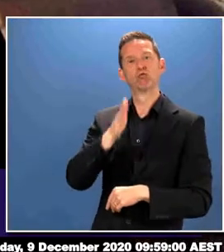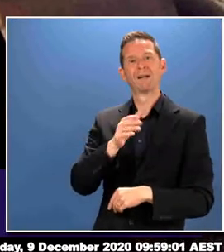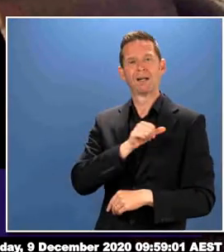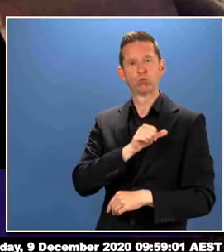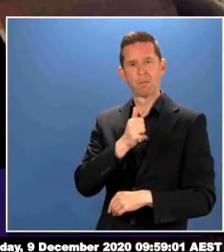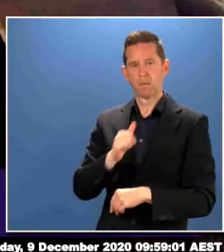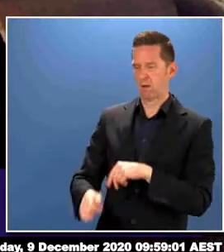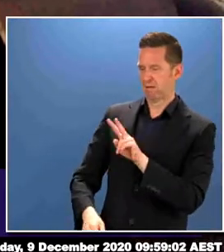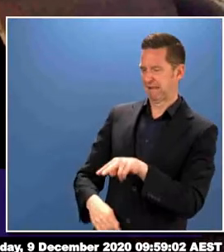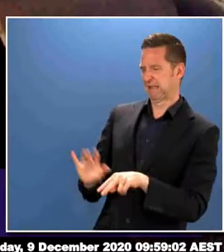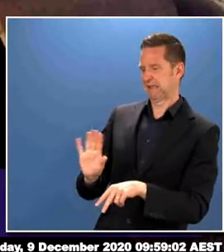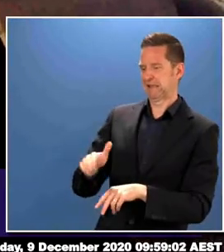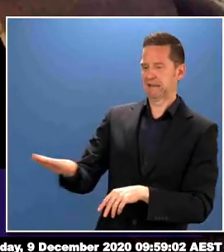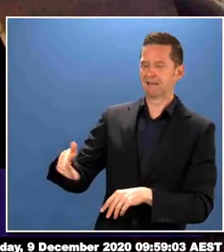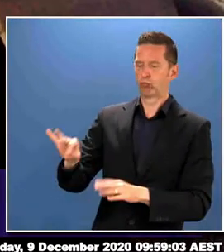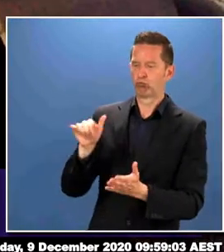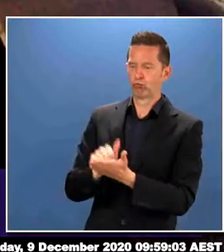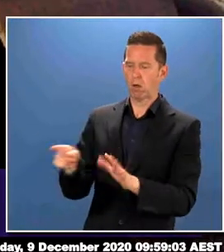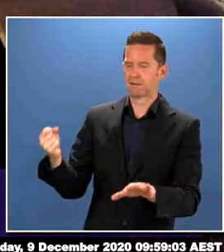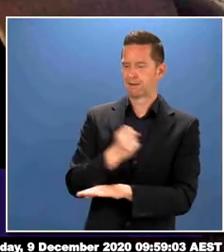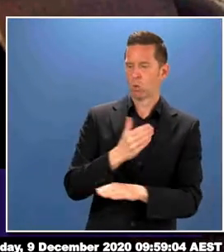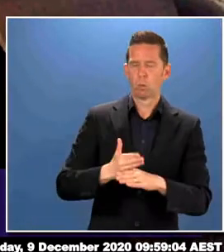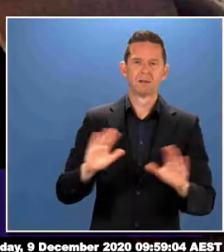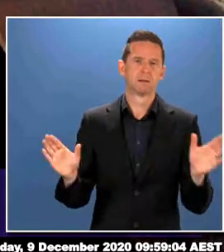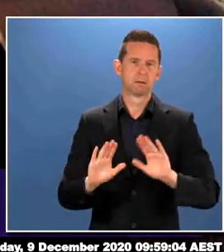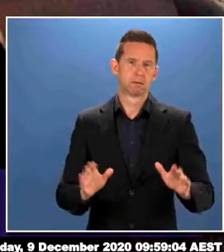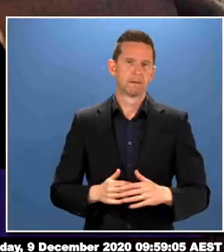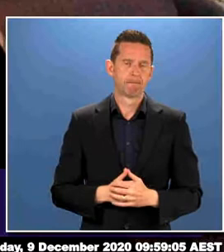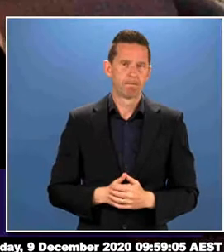Other young people talked about --- I use the term overestimated,